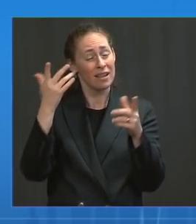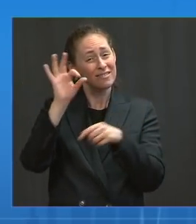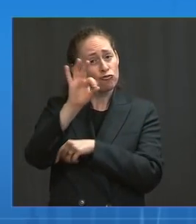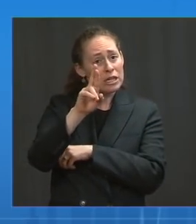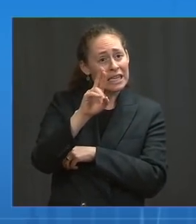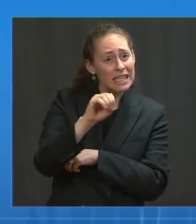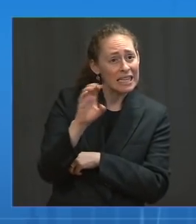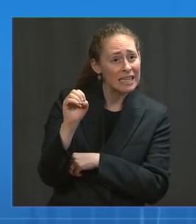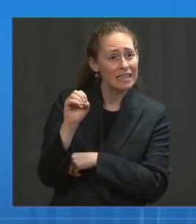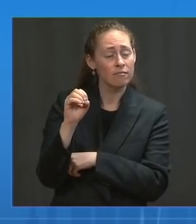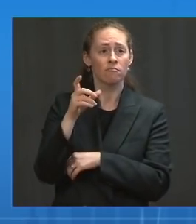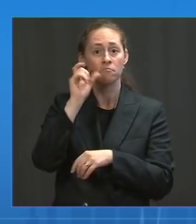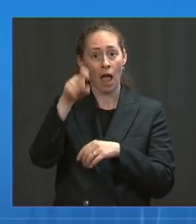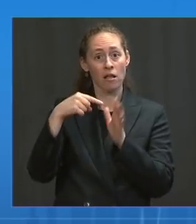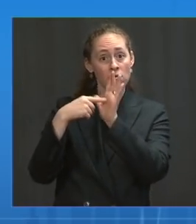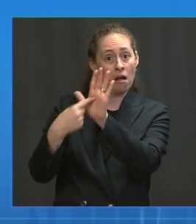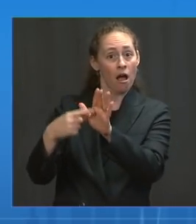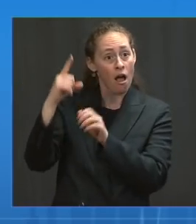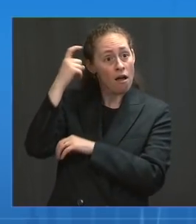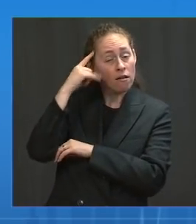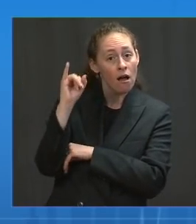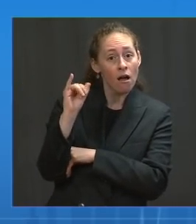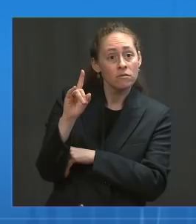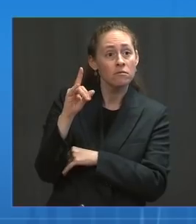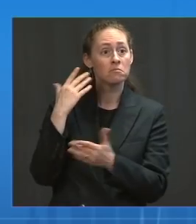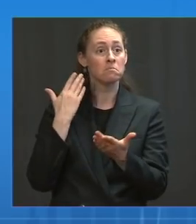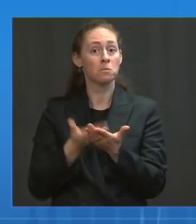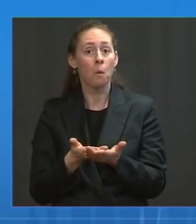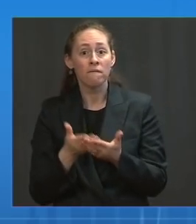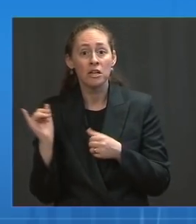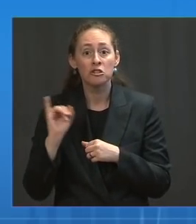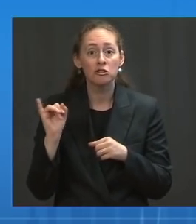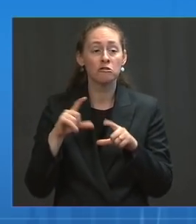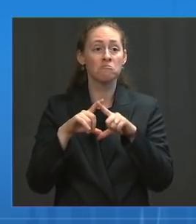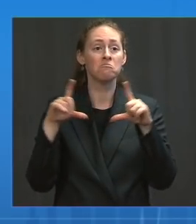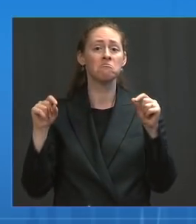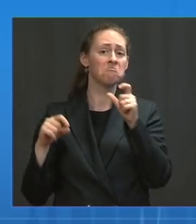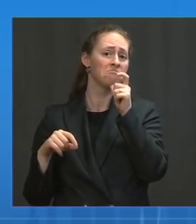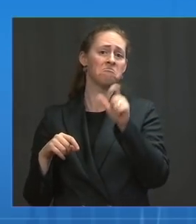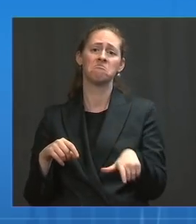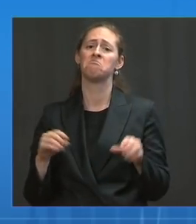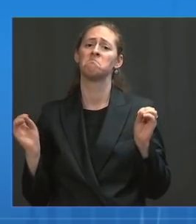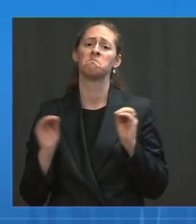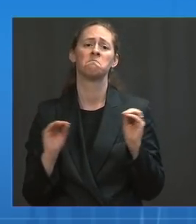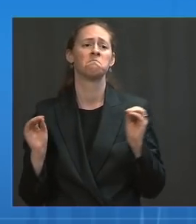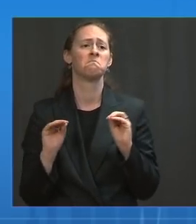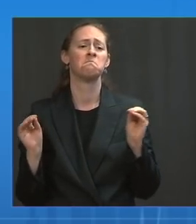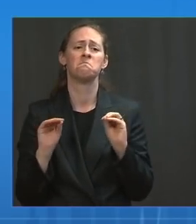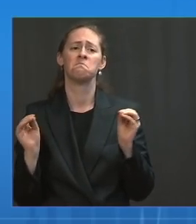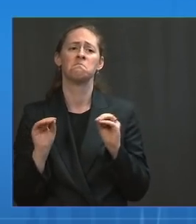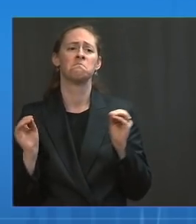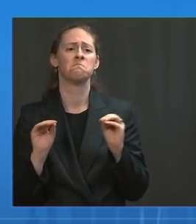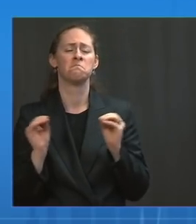is not required, proof of insurance is not required, and we will always, always commit to maintaining data privacy.